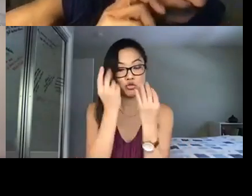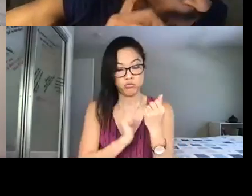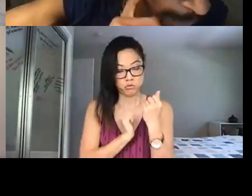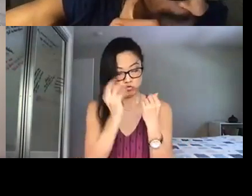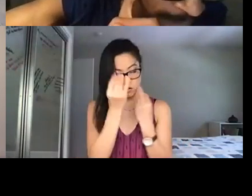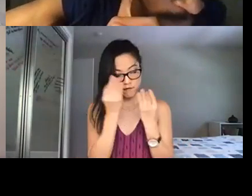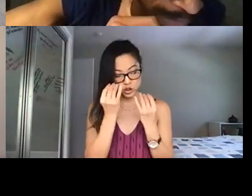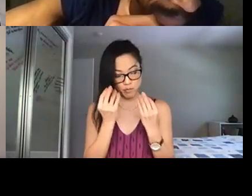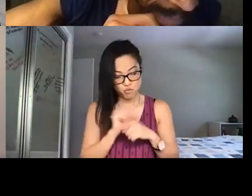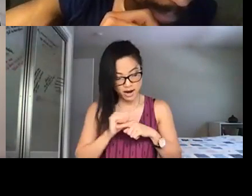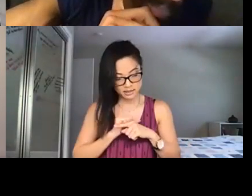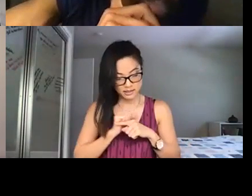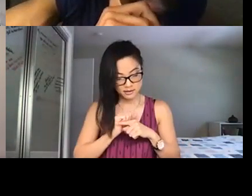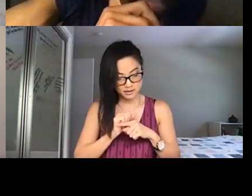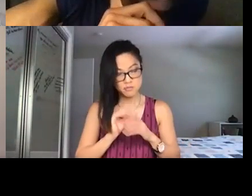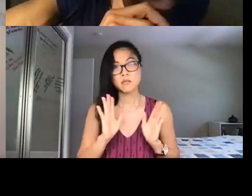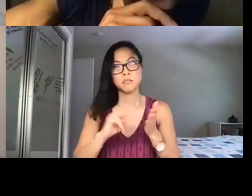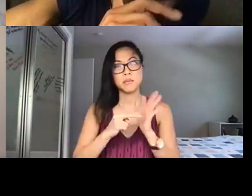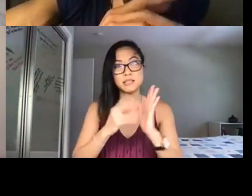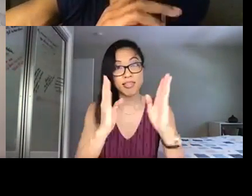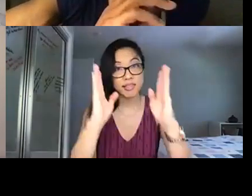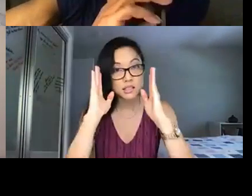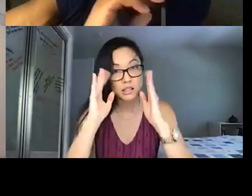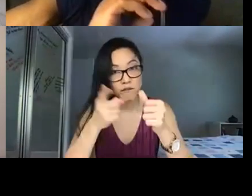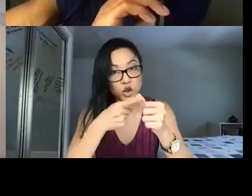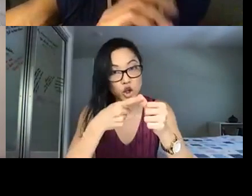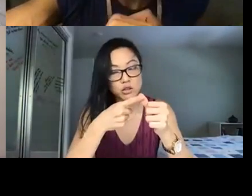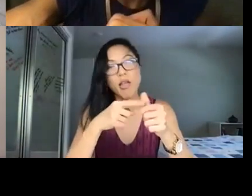Which isn't to say that people who are taking action shouldn't be taking action right now, but I do believe